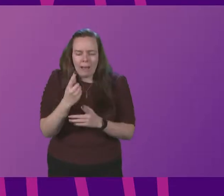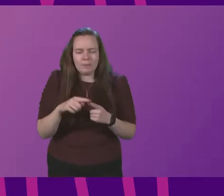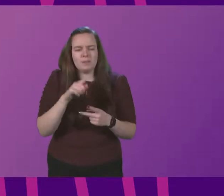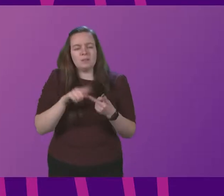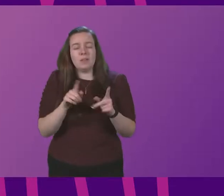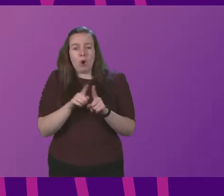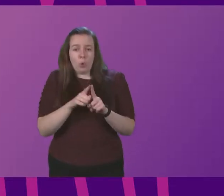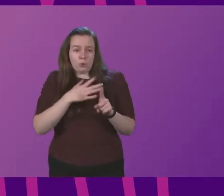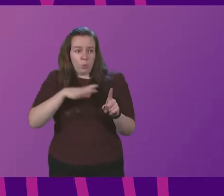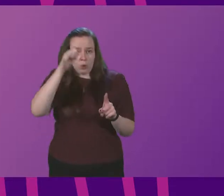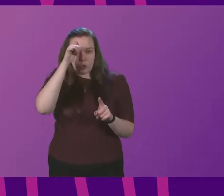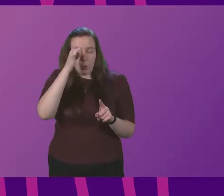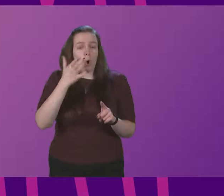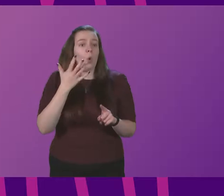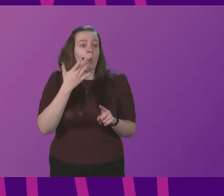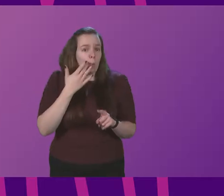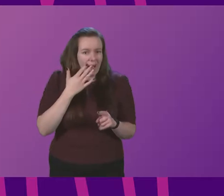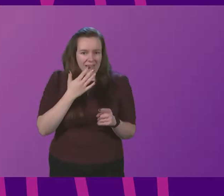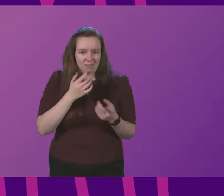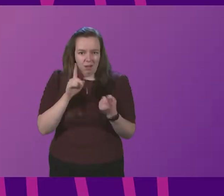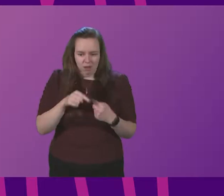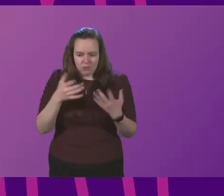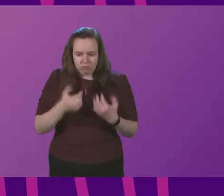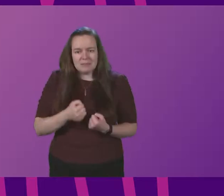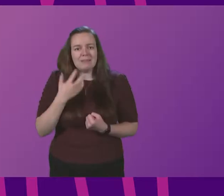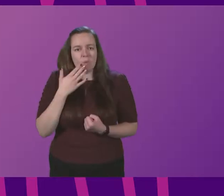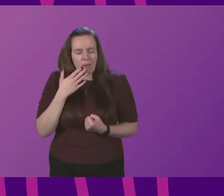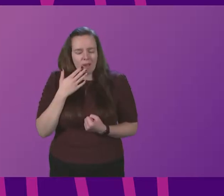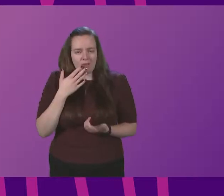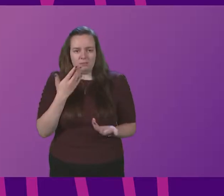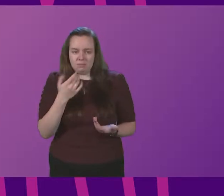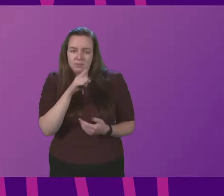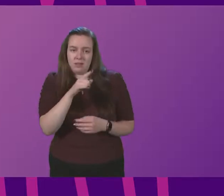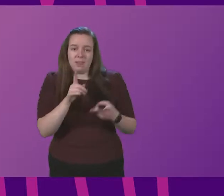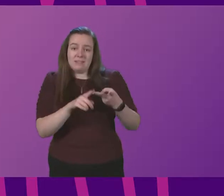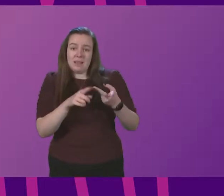when they are likely to get them. The Deputy First Minister said that the process would be conducted